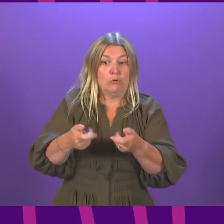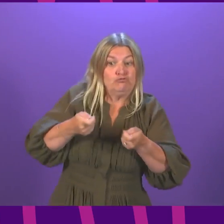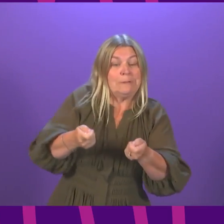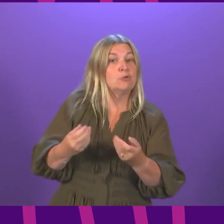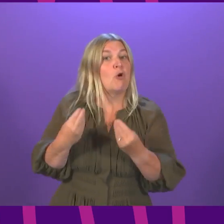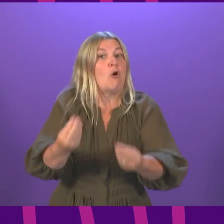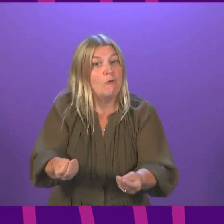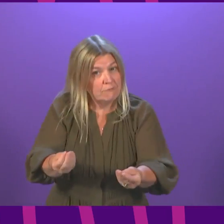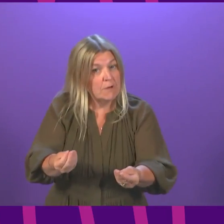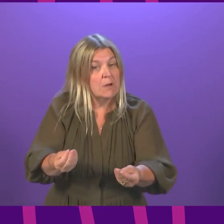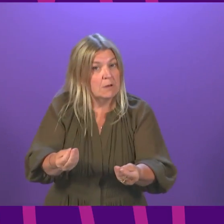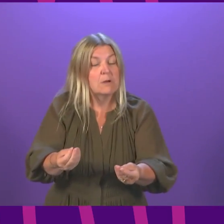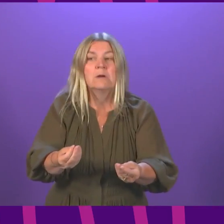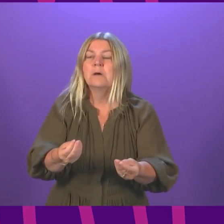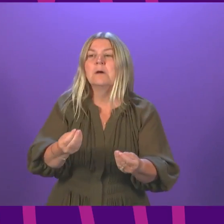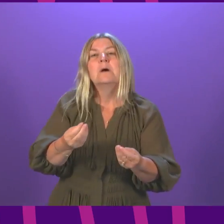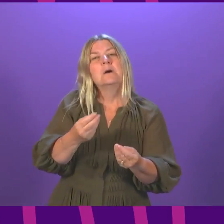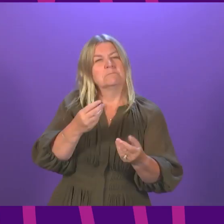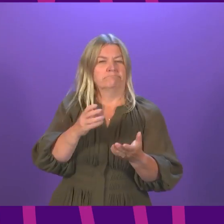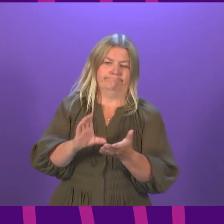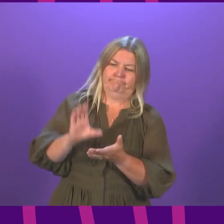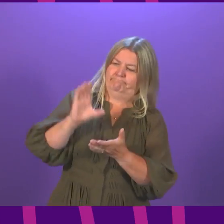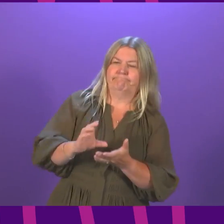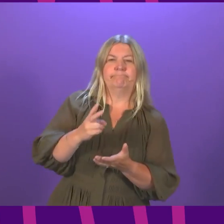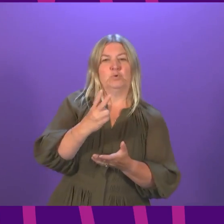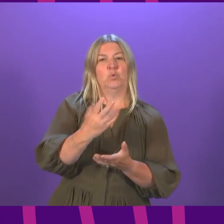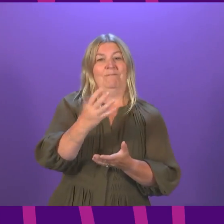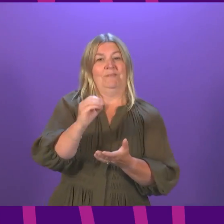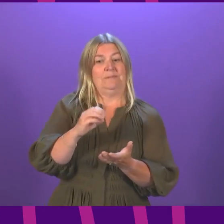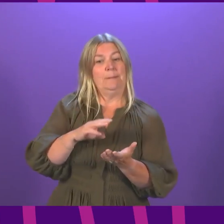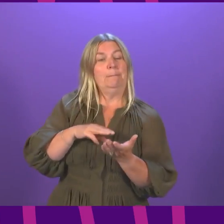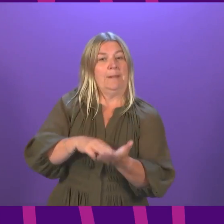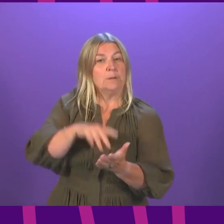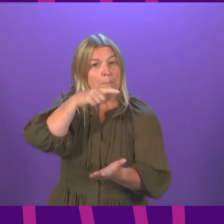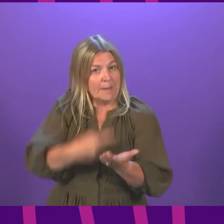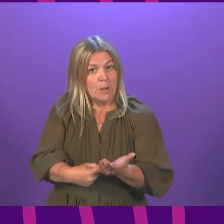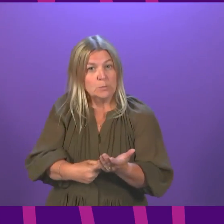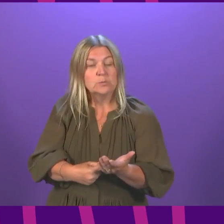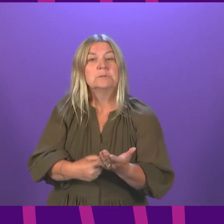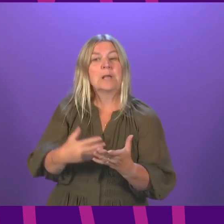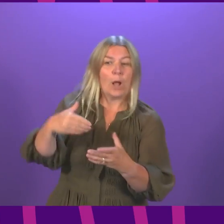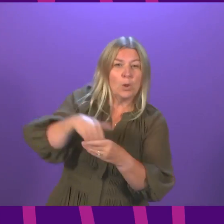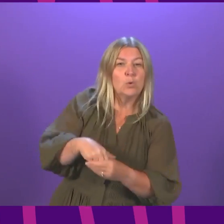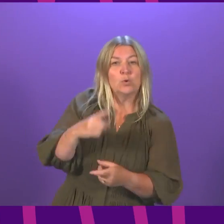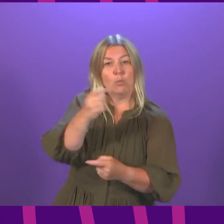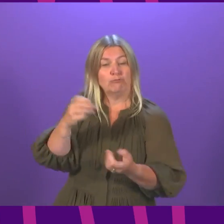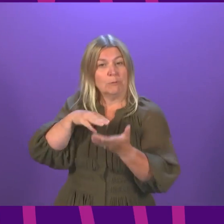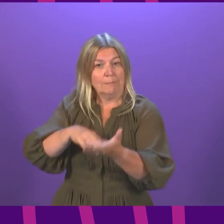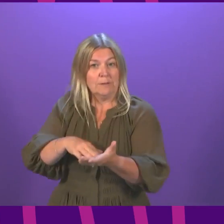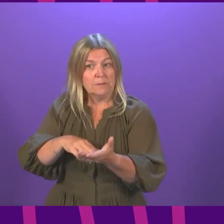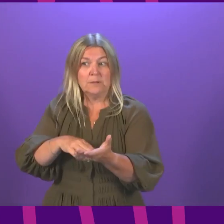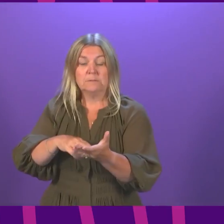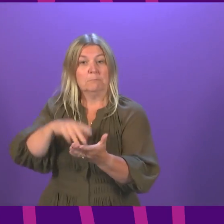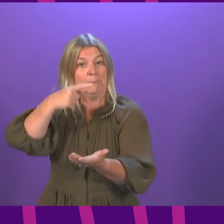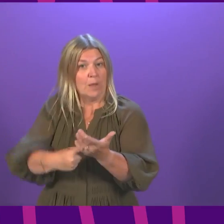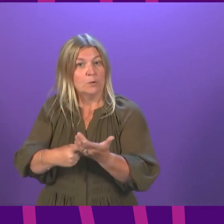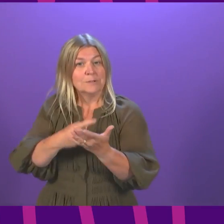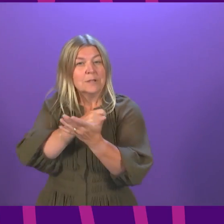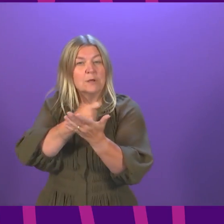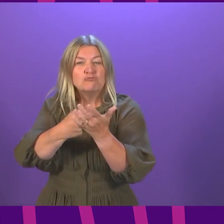to additional investment of £250 million, including £100 million for residential rehabilitation.